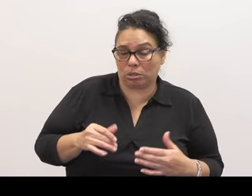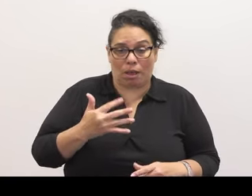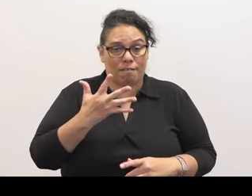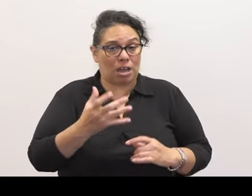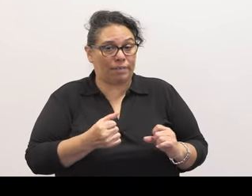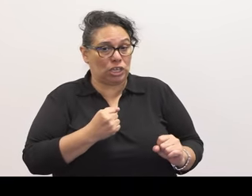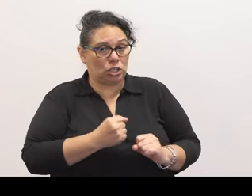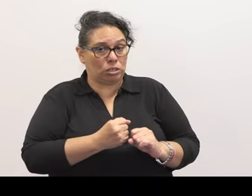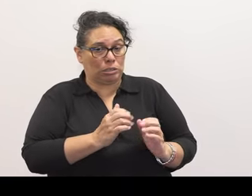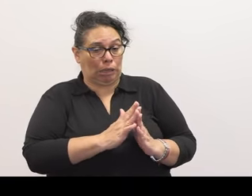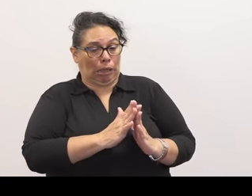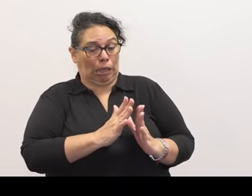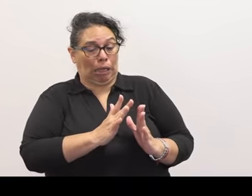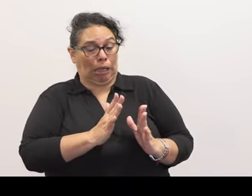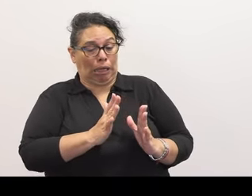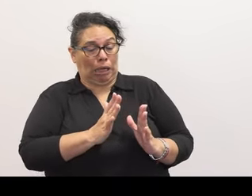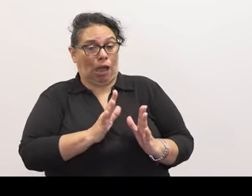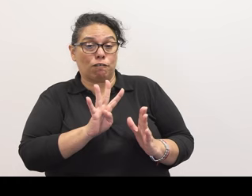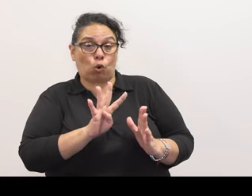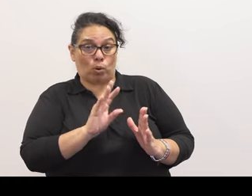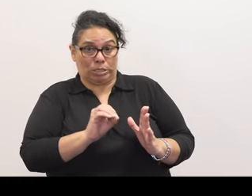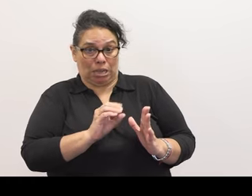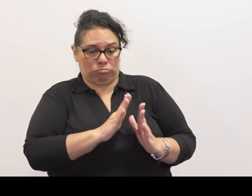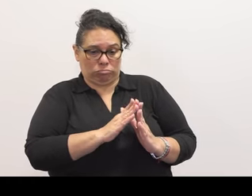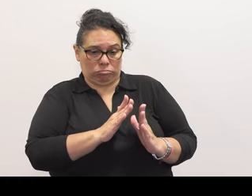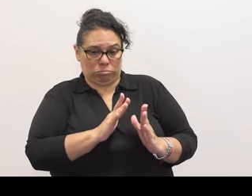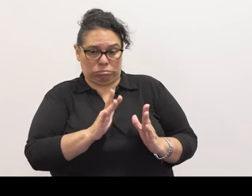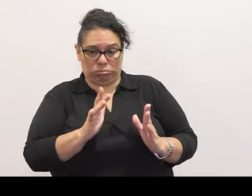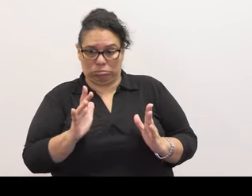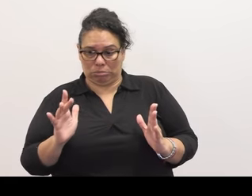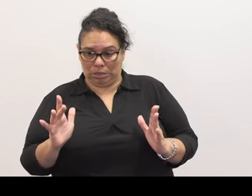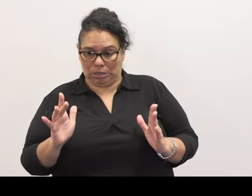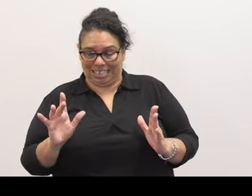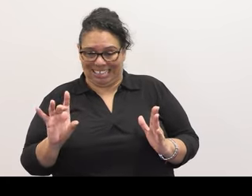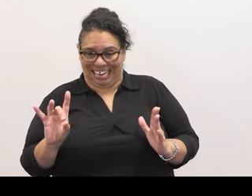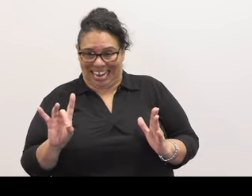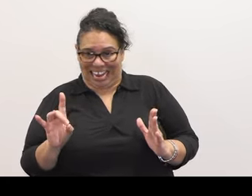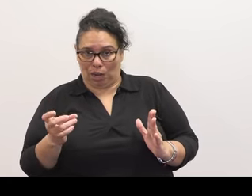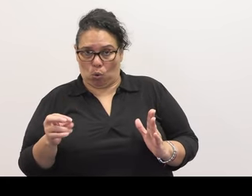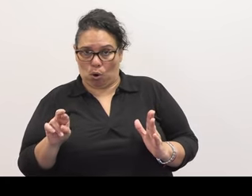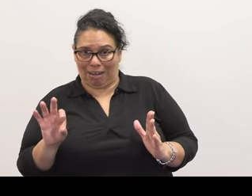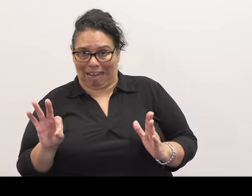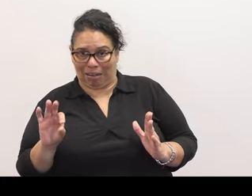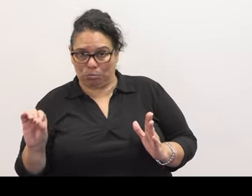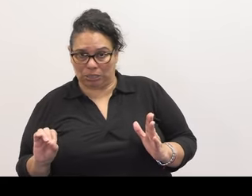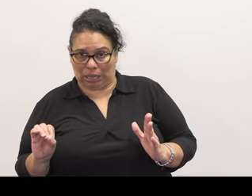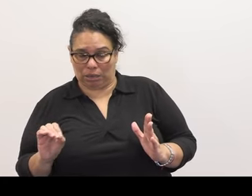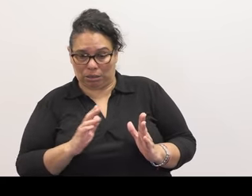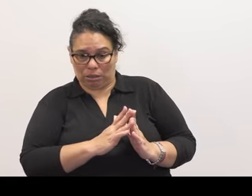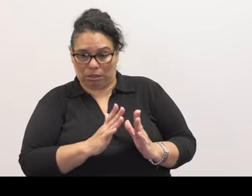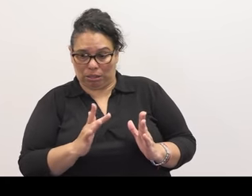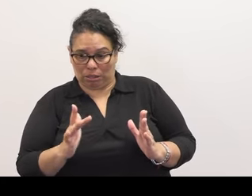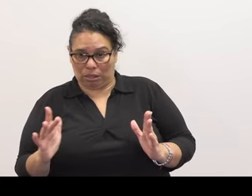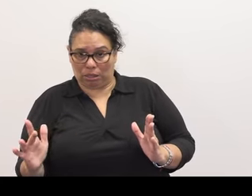there may be an eight or 9% difference in variance. So that's where I'm coming at. [Jill Baker] Yeah, and- [Juan Benitez] Did that make more sense to me